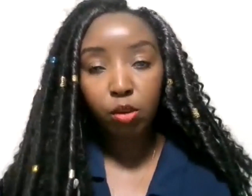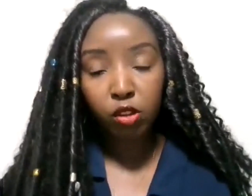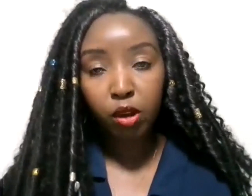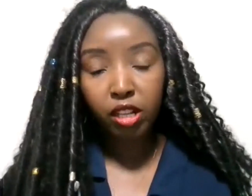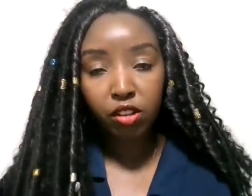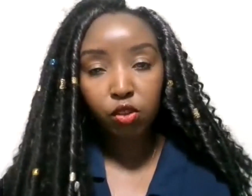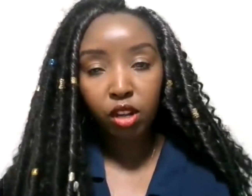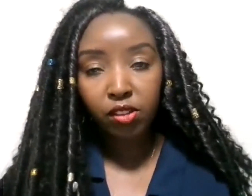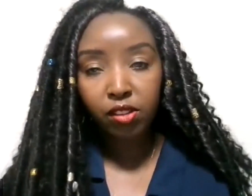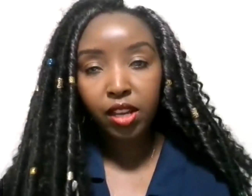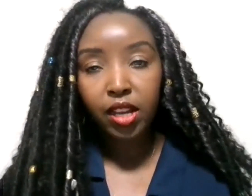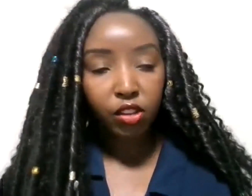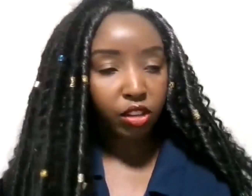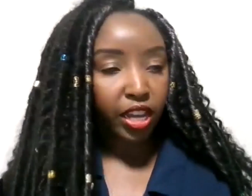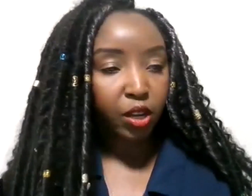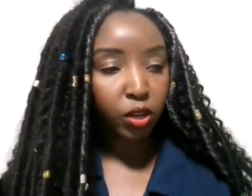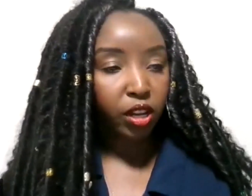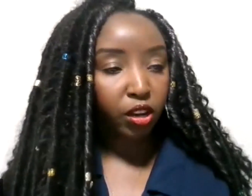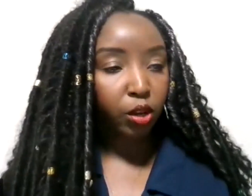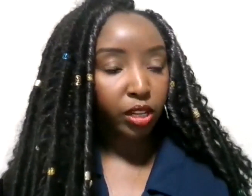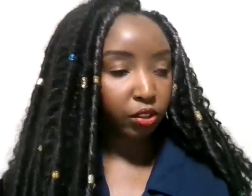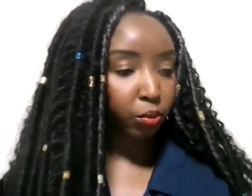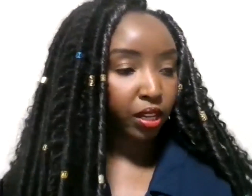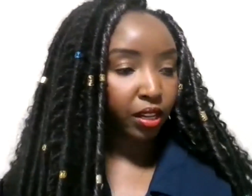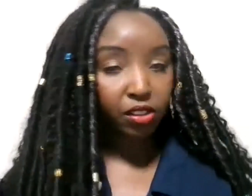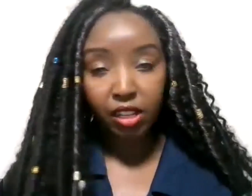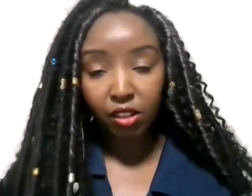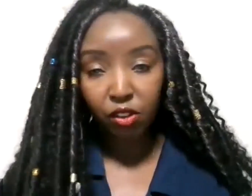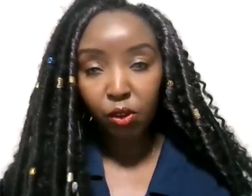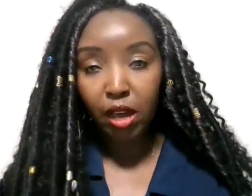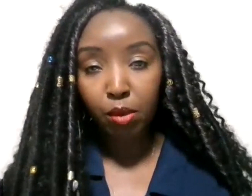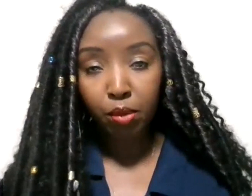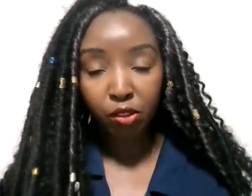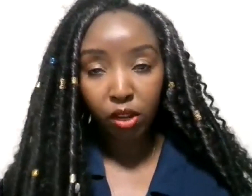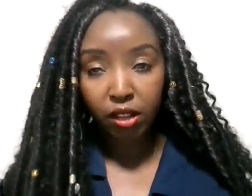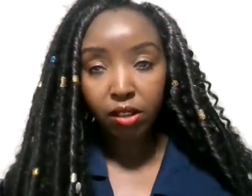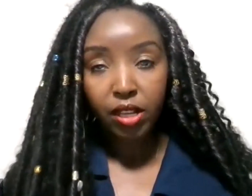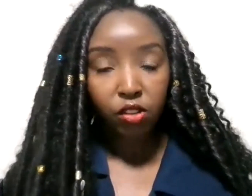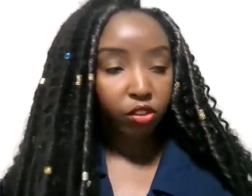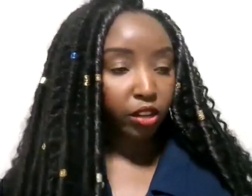at Thomas Pocklington Trust. Today, we are going to be listening to Emma Boswell. She's